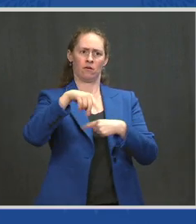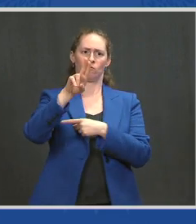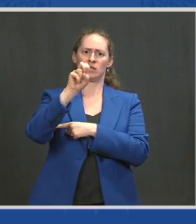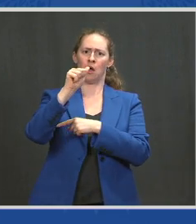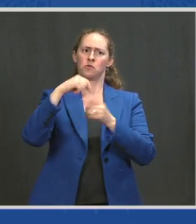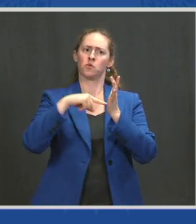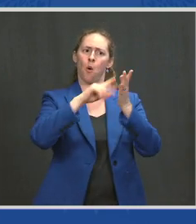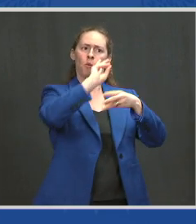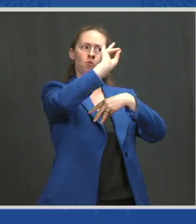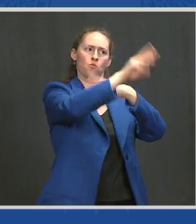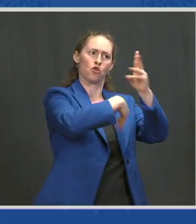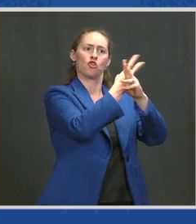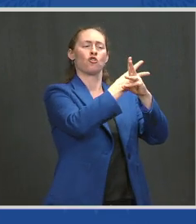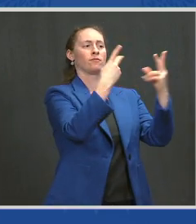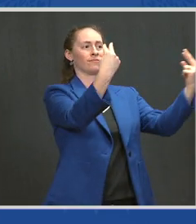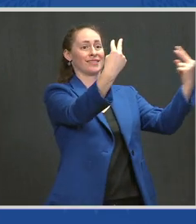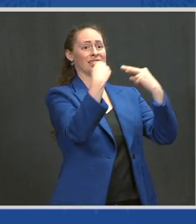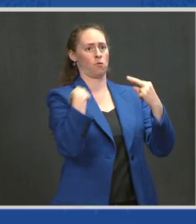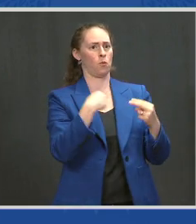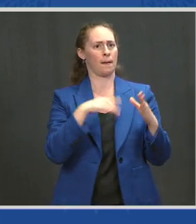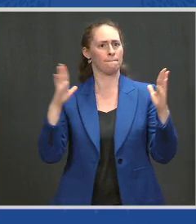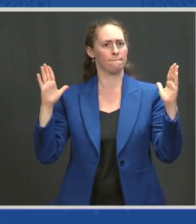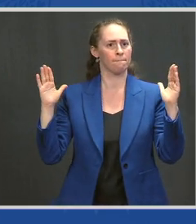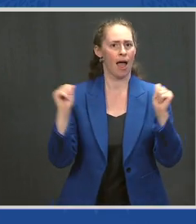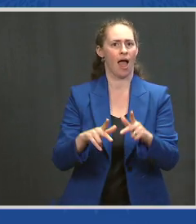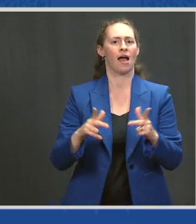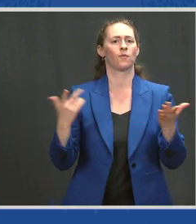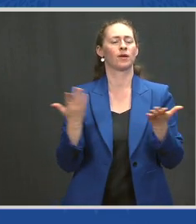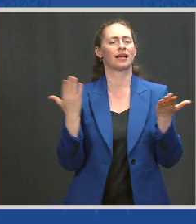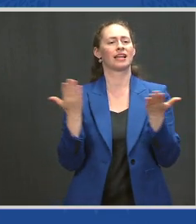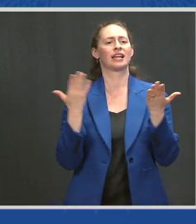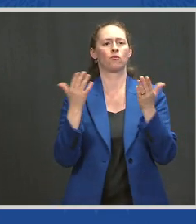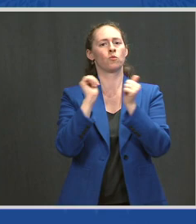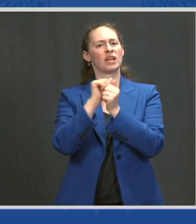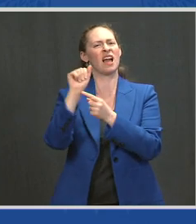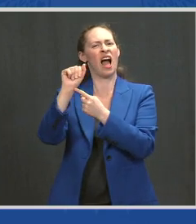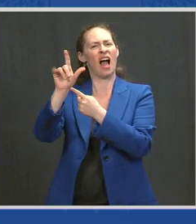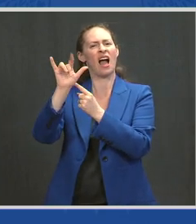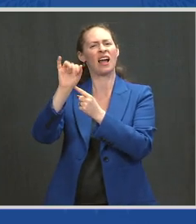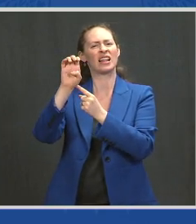standing with our Allies. We rallied our fellow democracies to make concert --